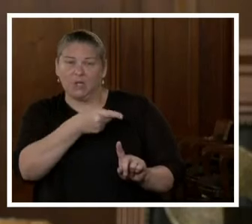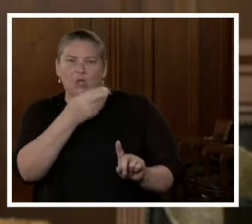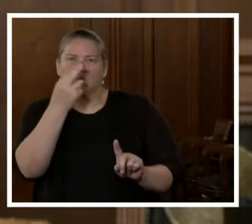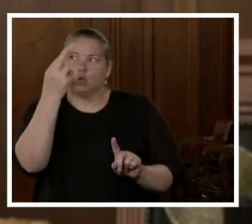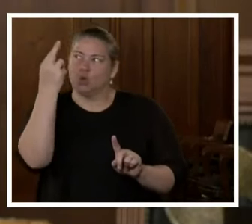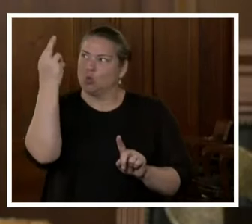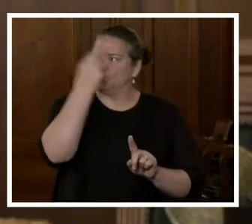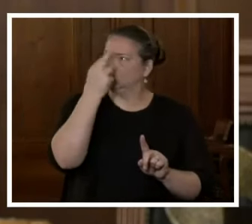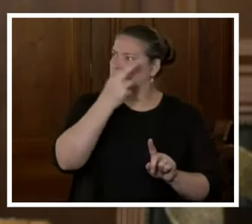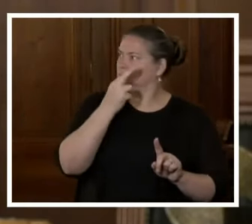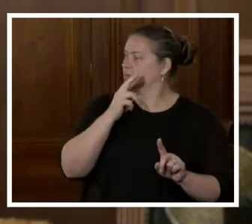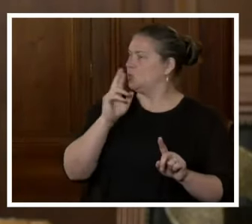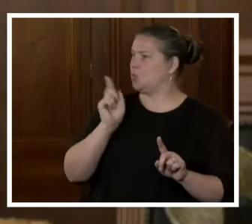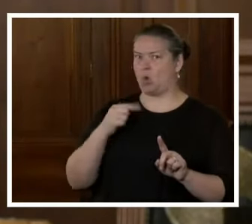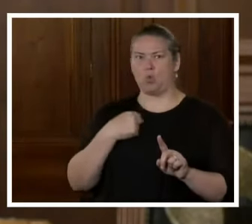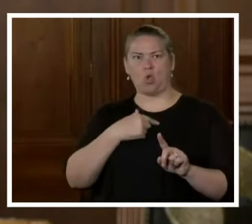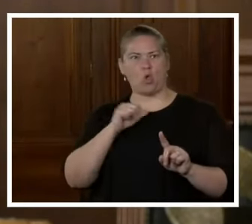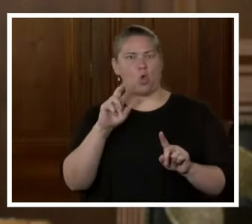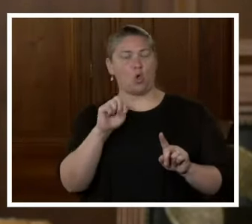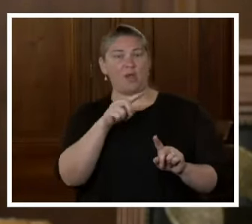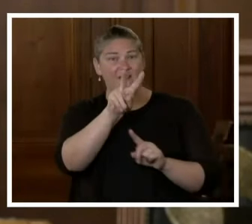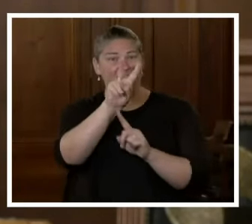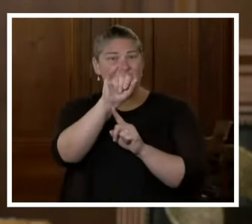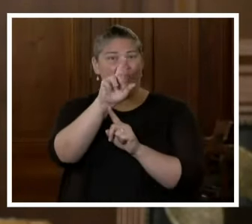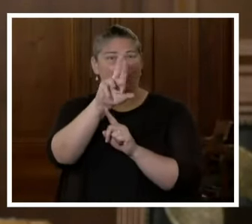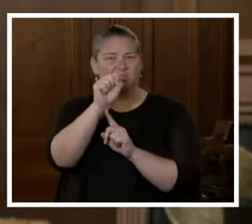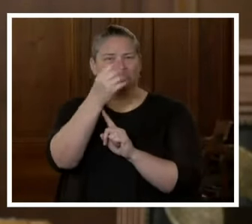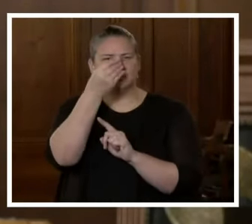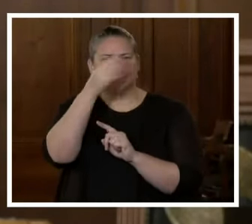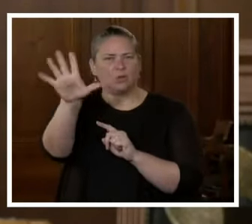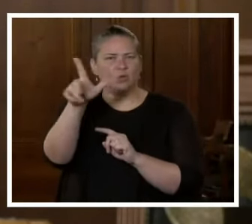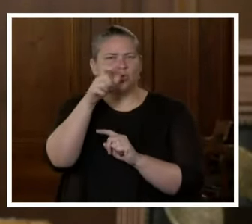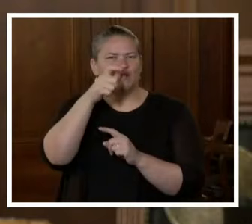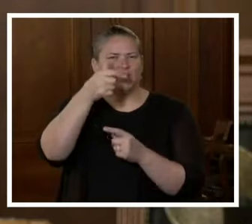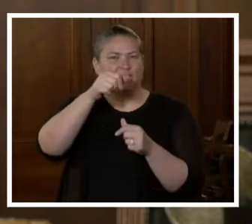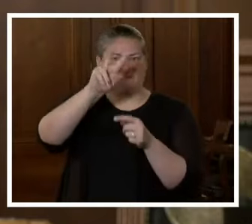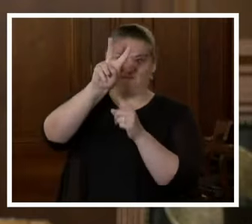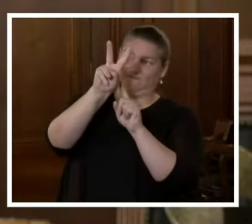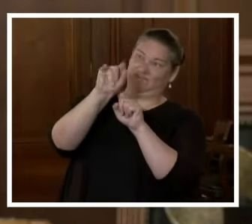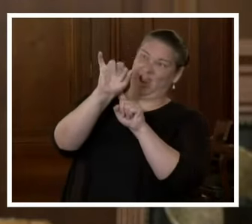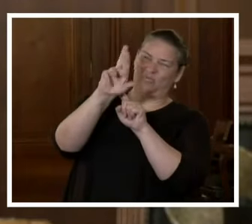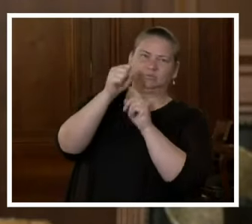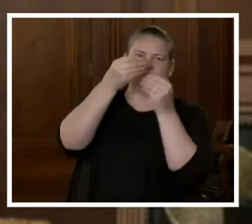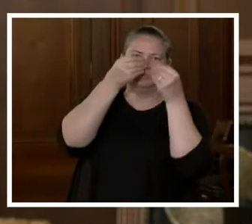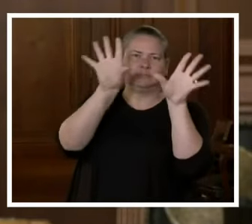DAY TODAY.